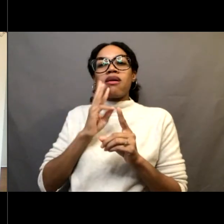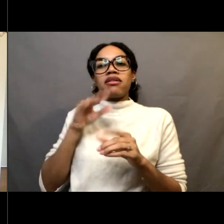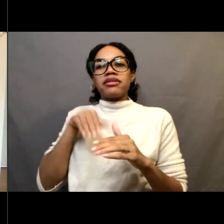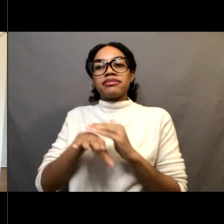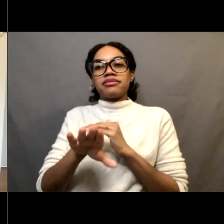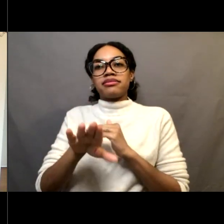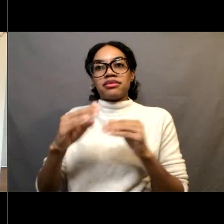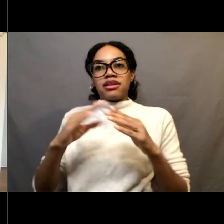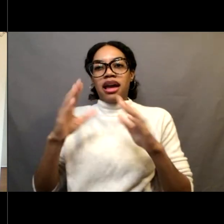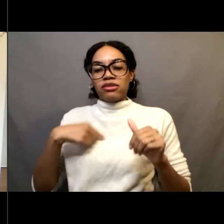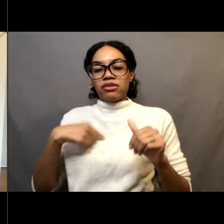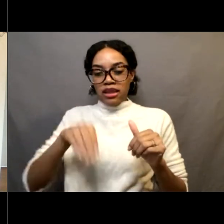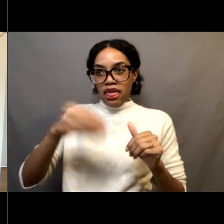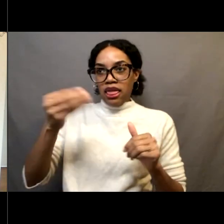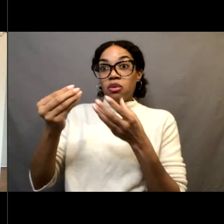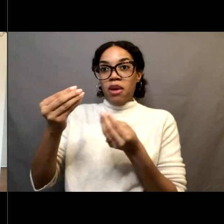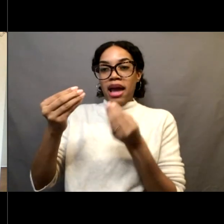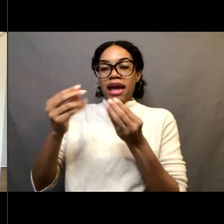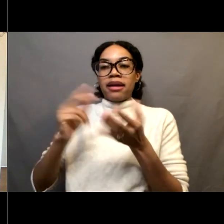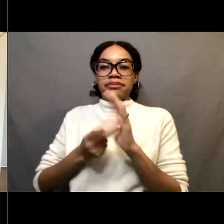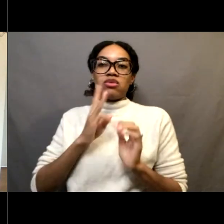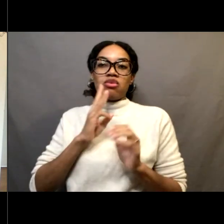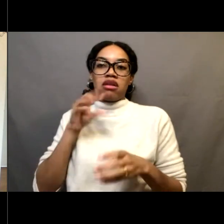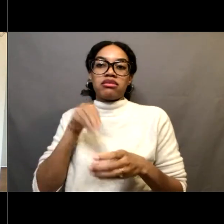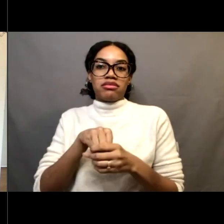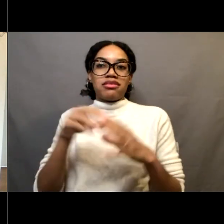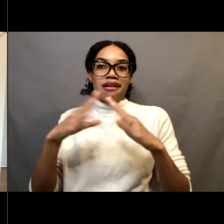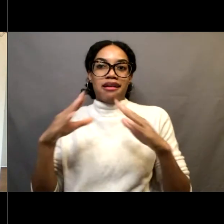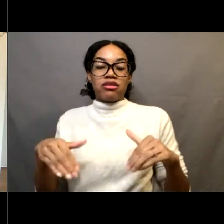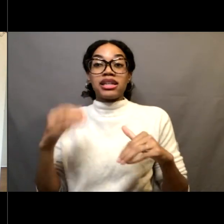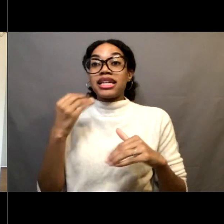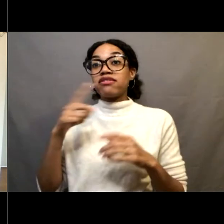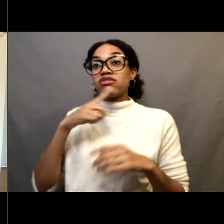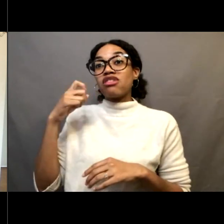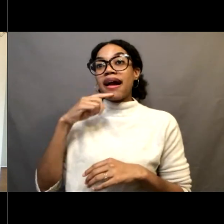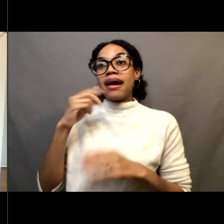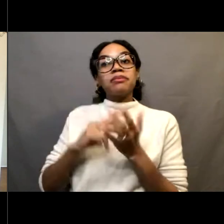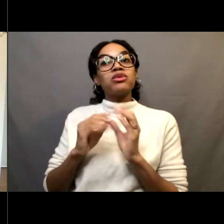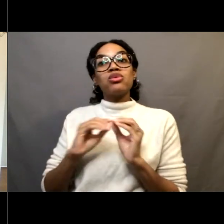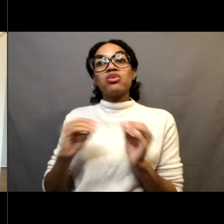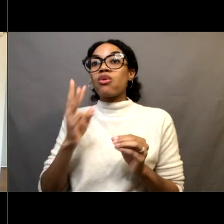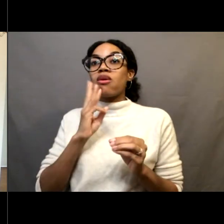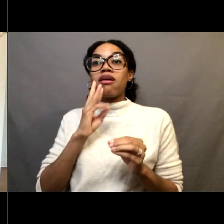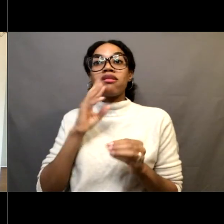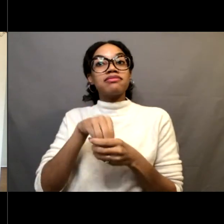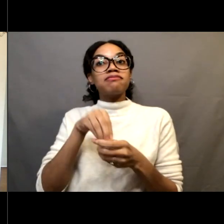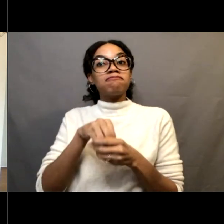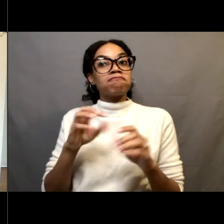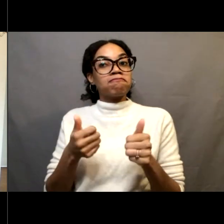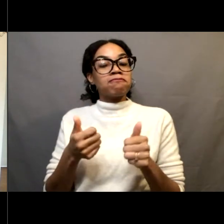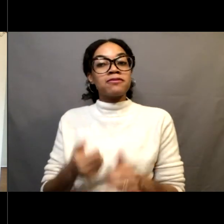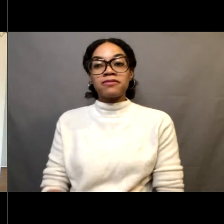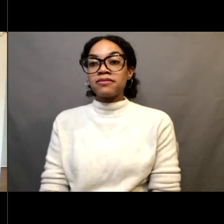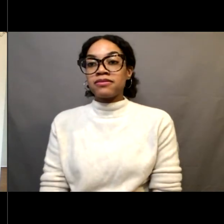I'm just going to put the sponge inside and then I'm going to put the roof back on,